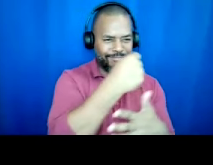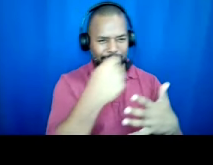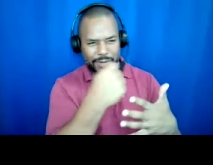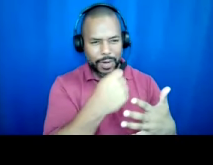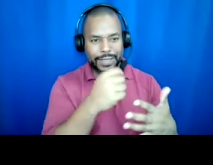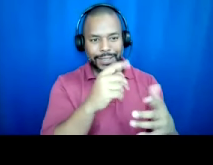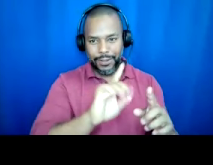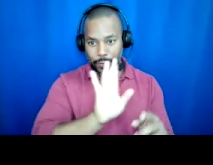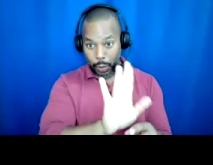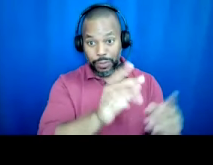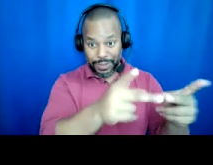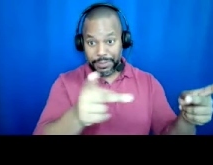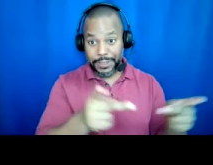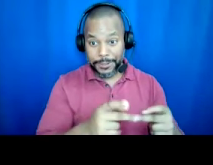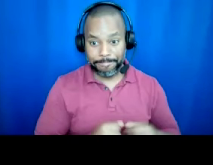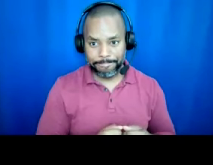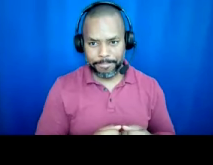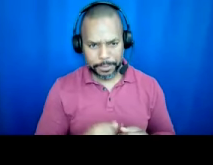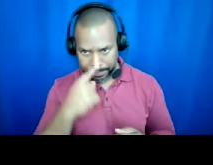And go ahead and move forward Daniel.